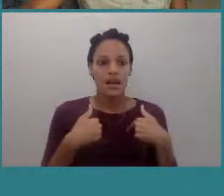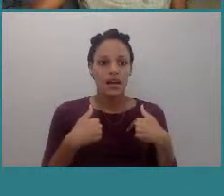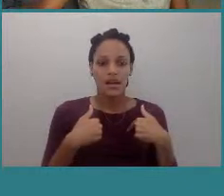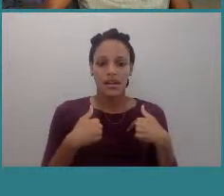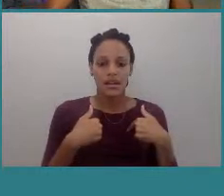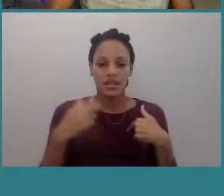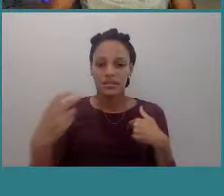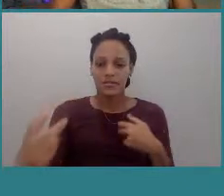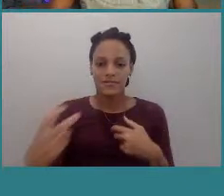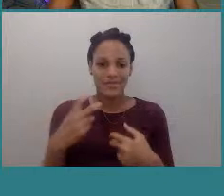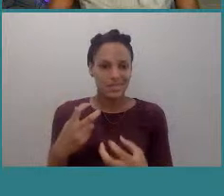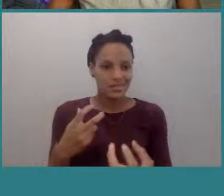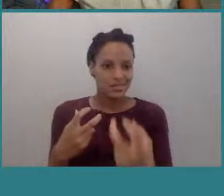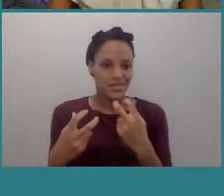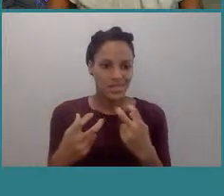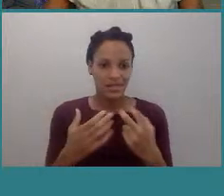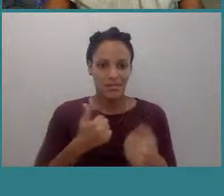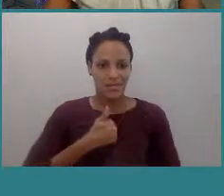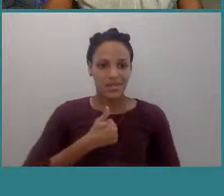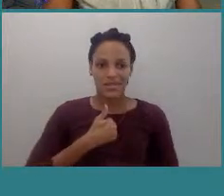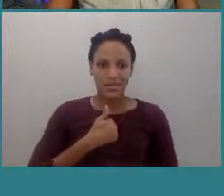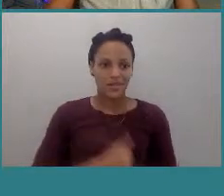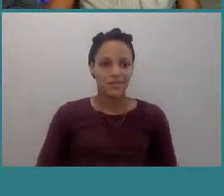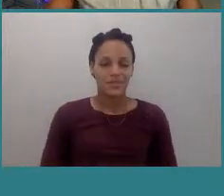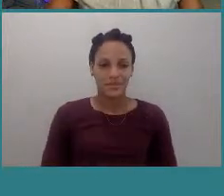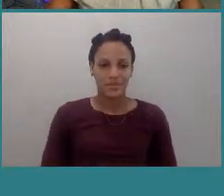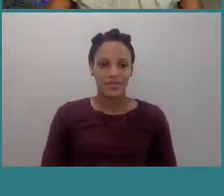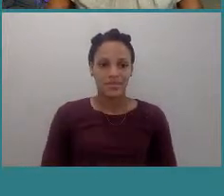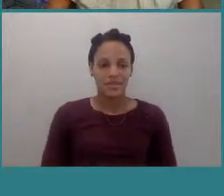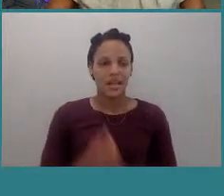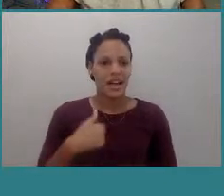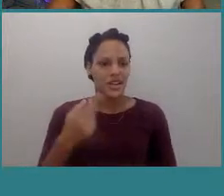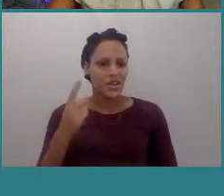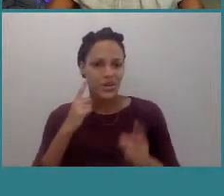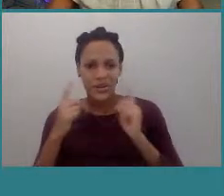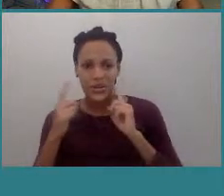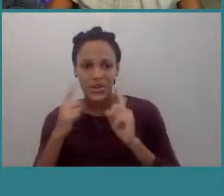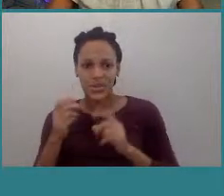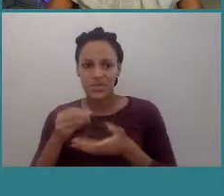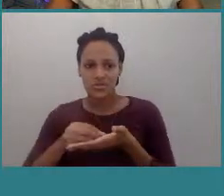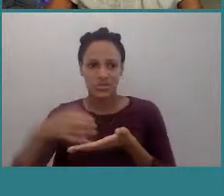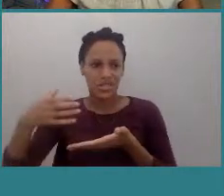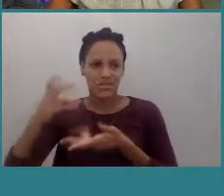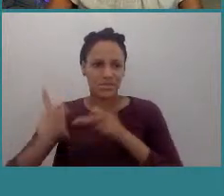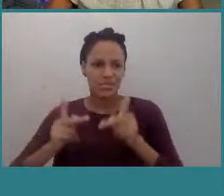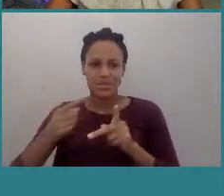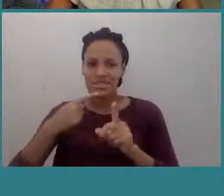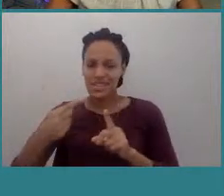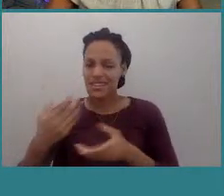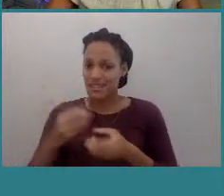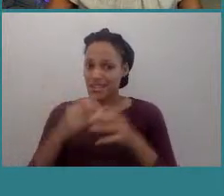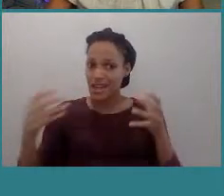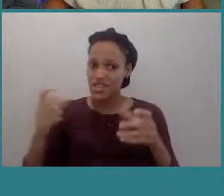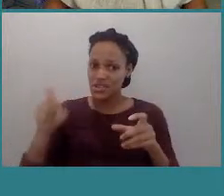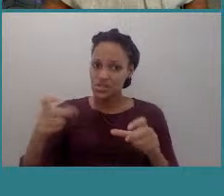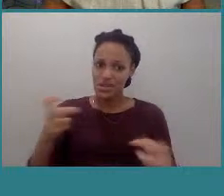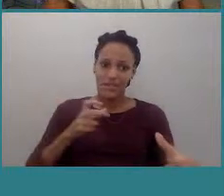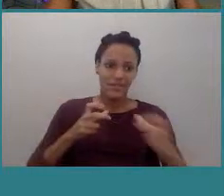me on Instagram I talk about this all the time. Don't be scared to pitch yourself to